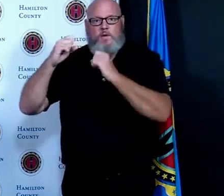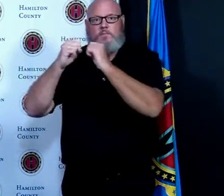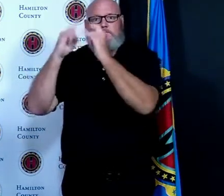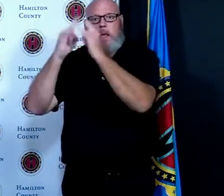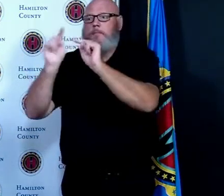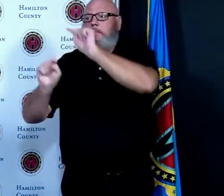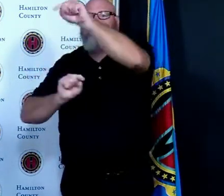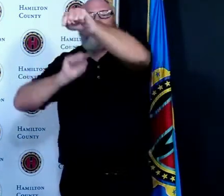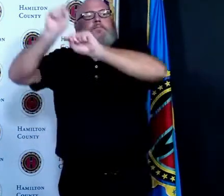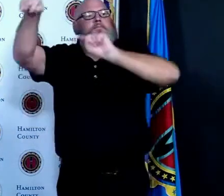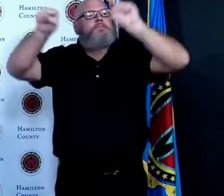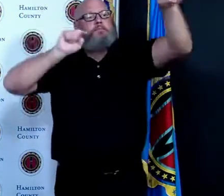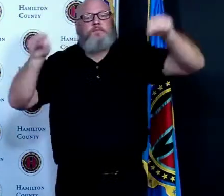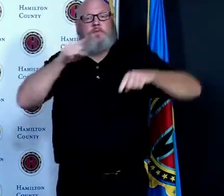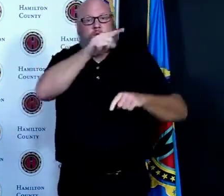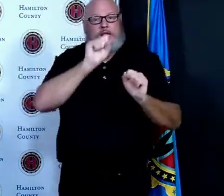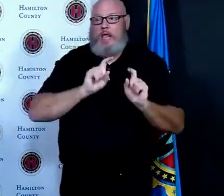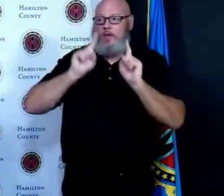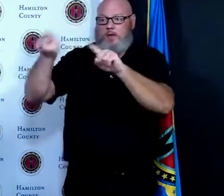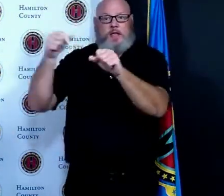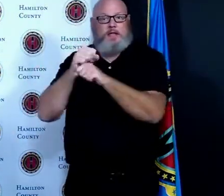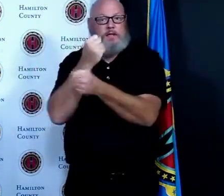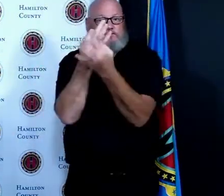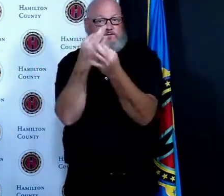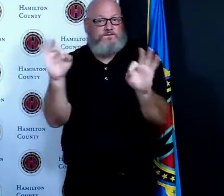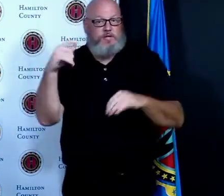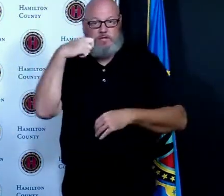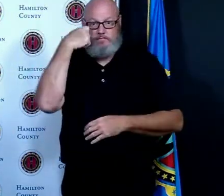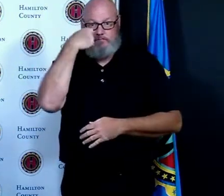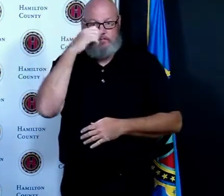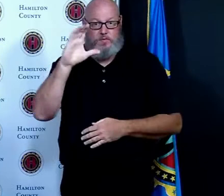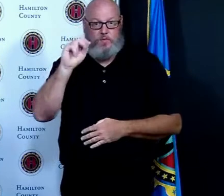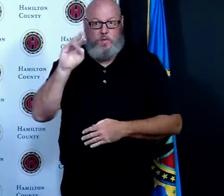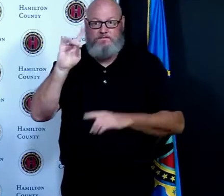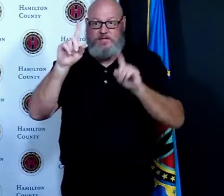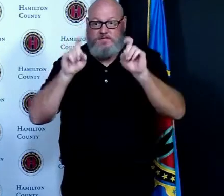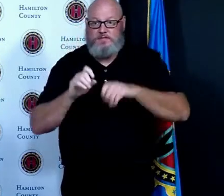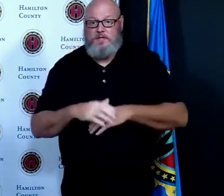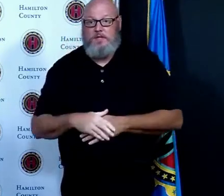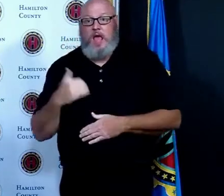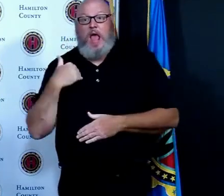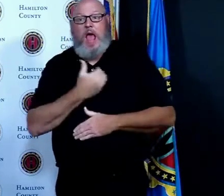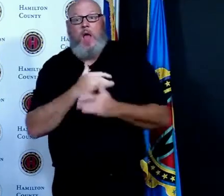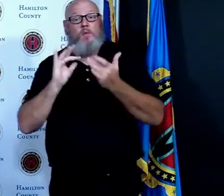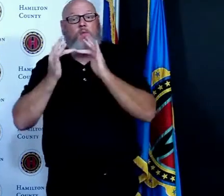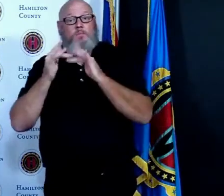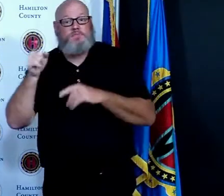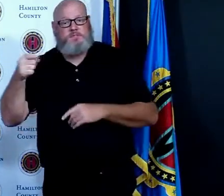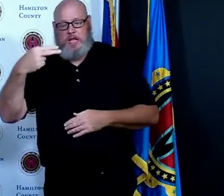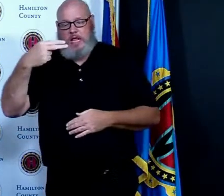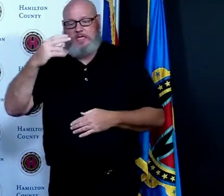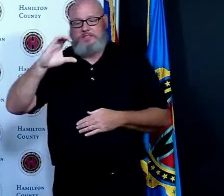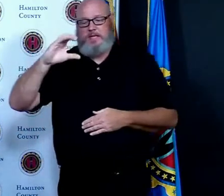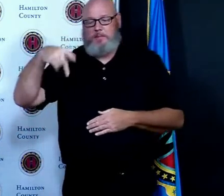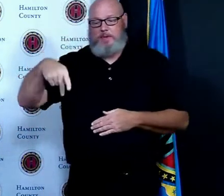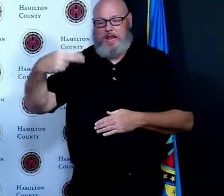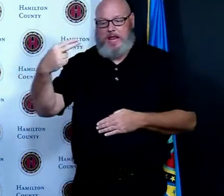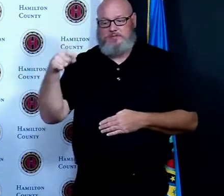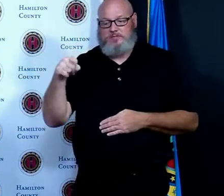program is available excuse me on hcph.org please visit our website for additional testing locations